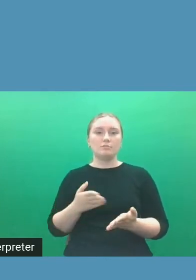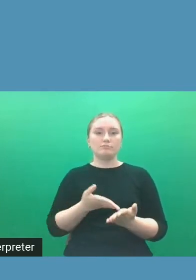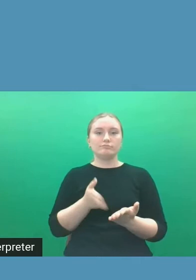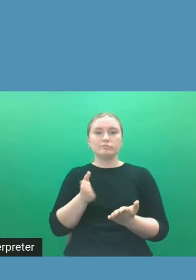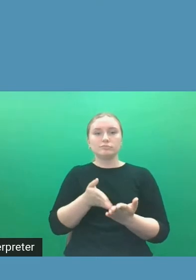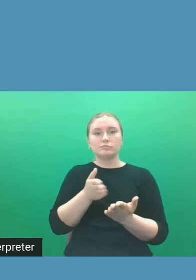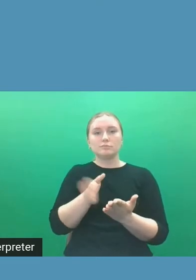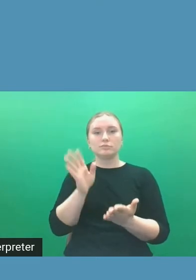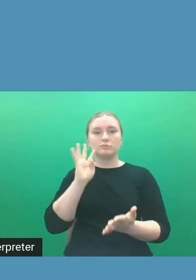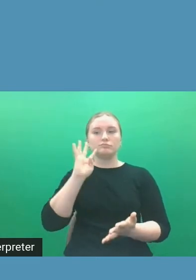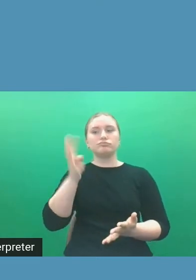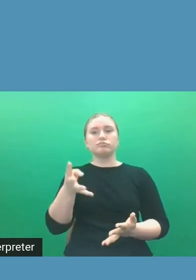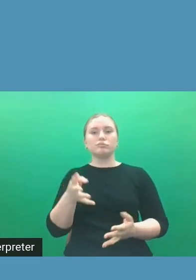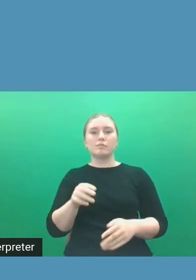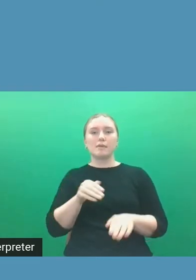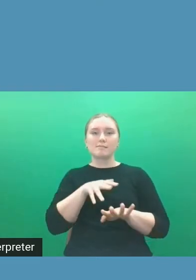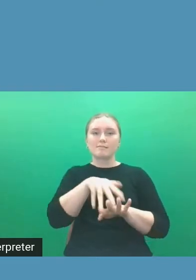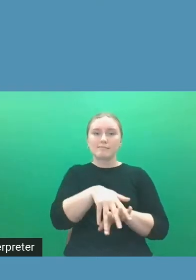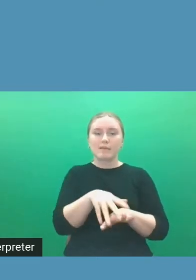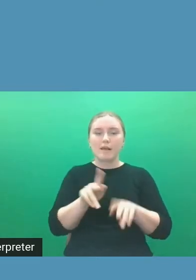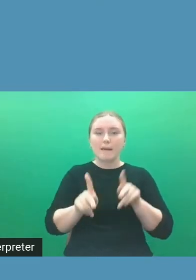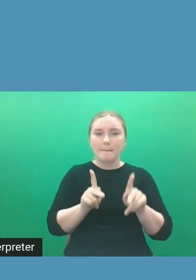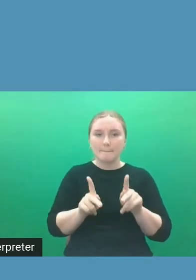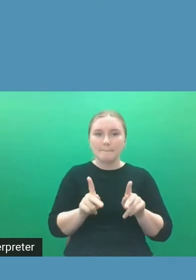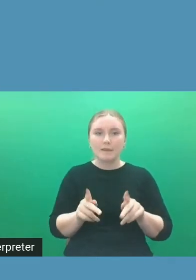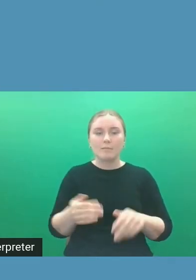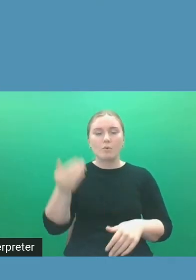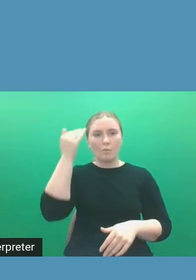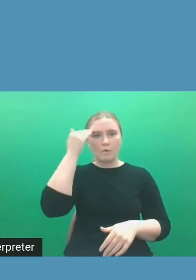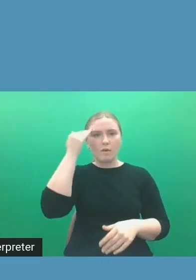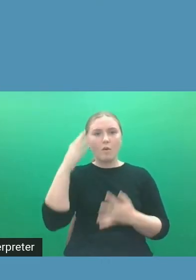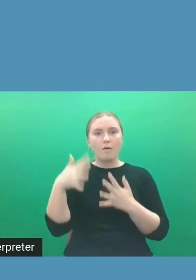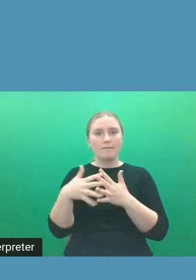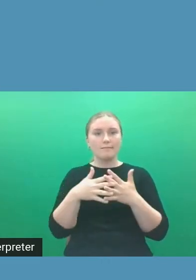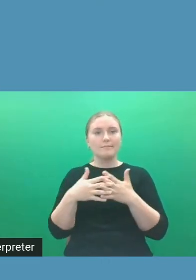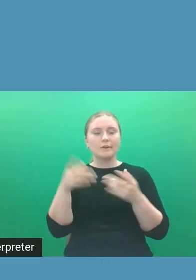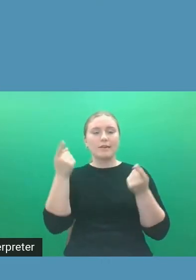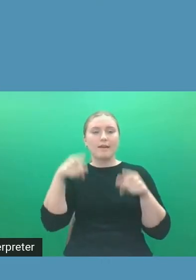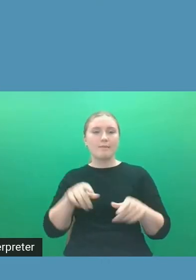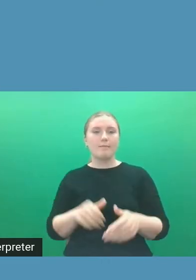native peoples throughout the united states and beyond. We ask you to reflect on the place where